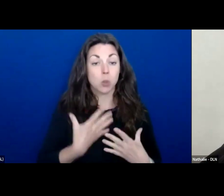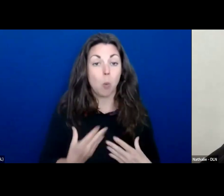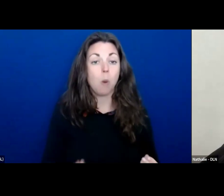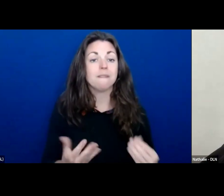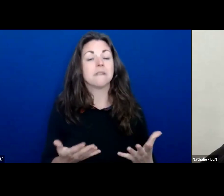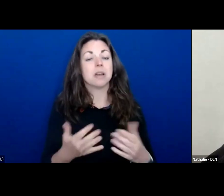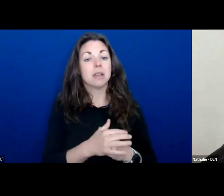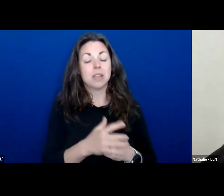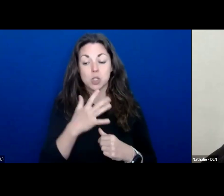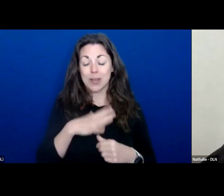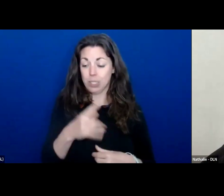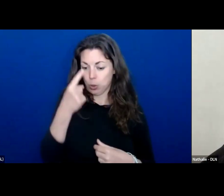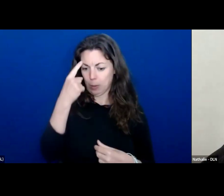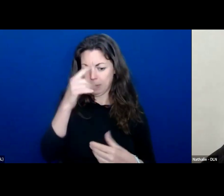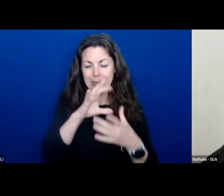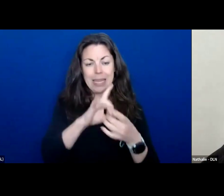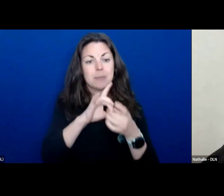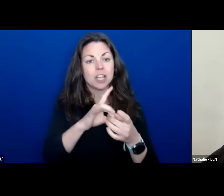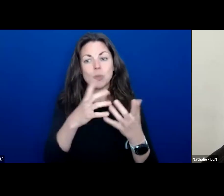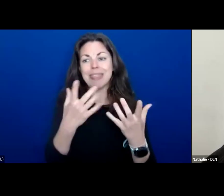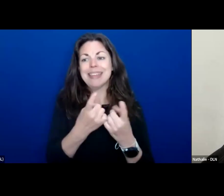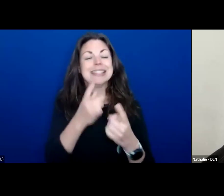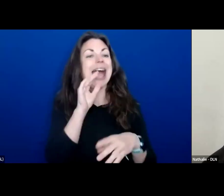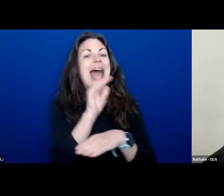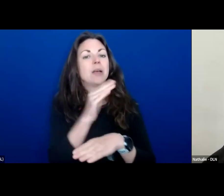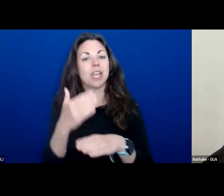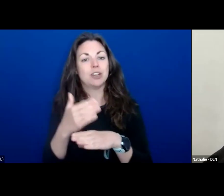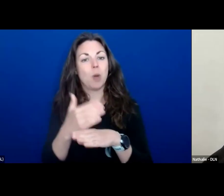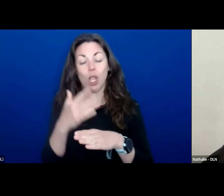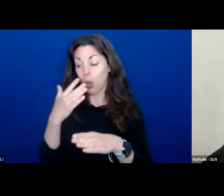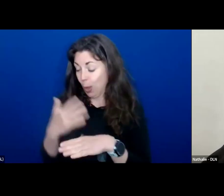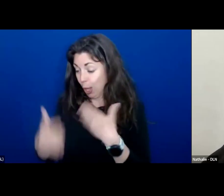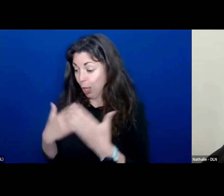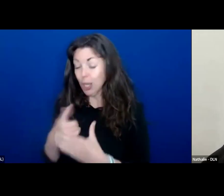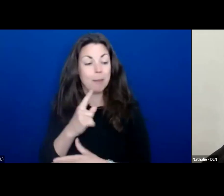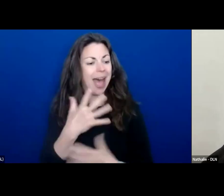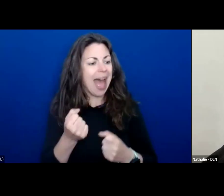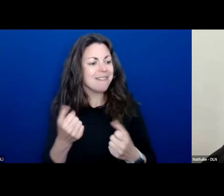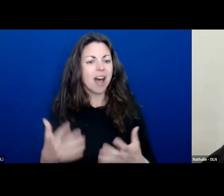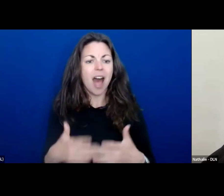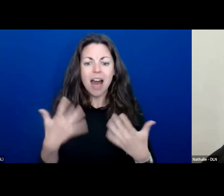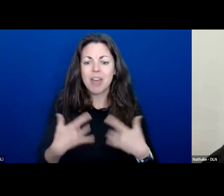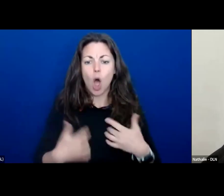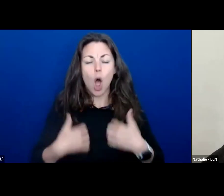touch with the things outside of work and advocacy that keep me sane. So things like spending, spending time with friends.